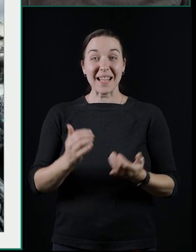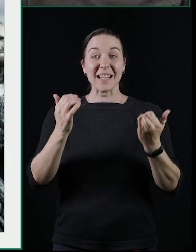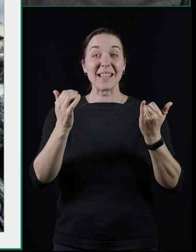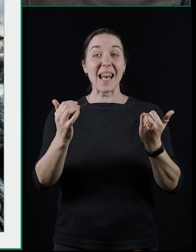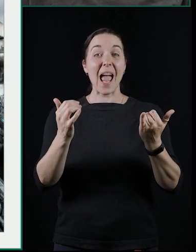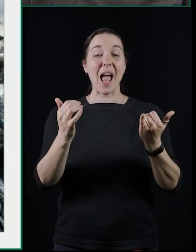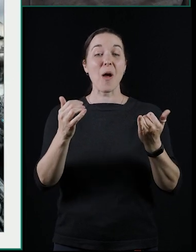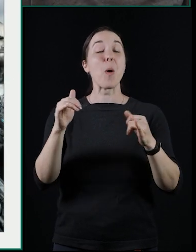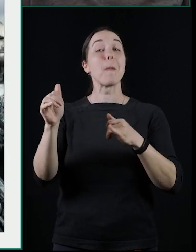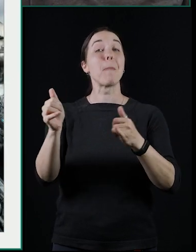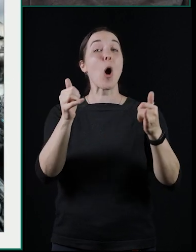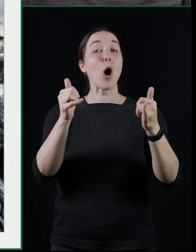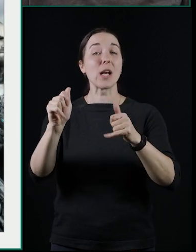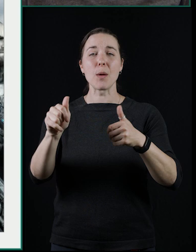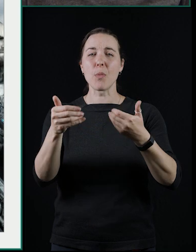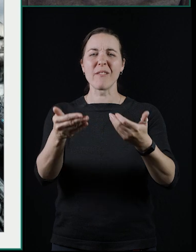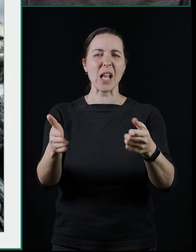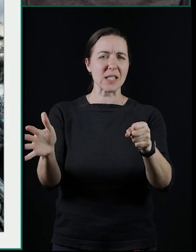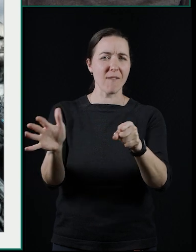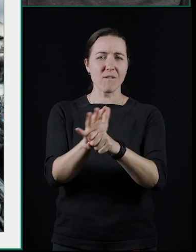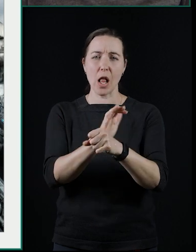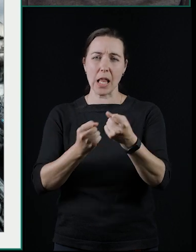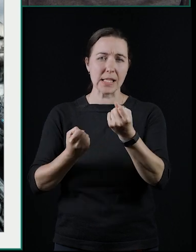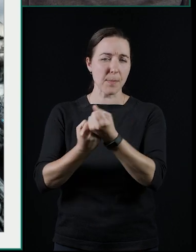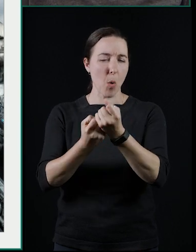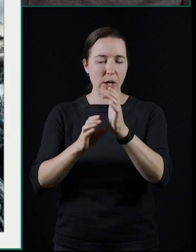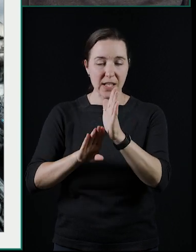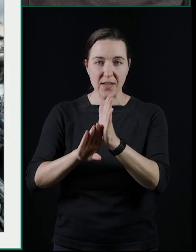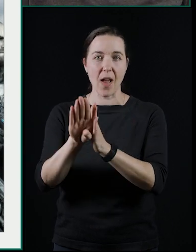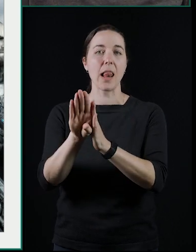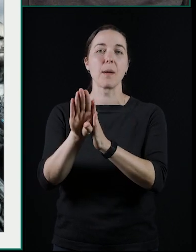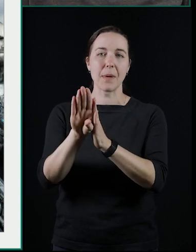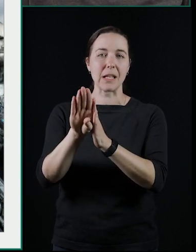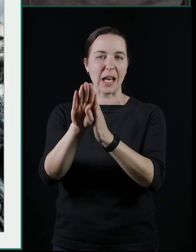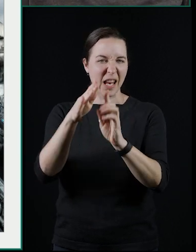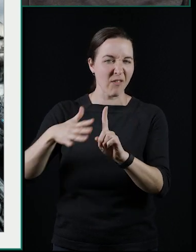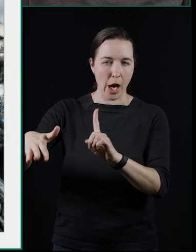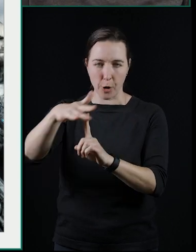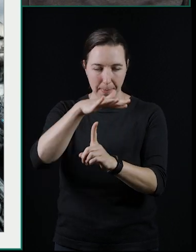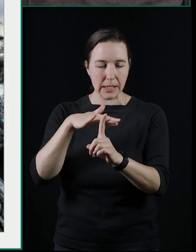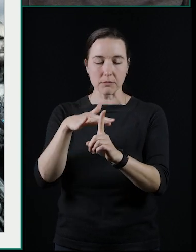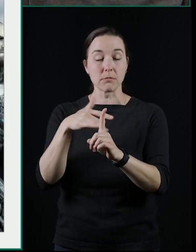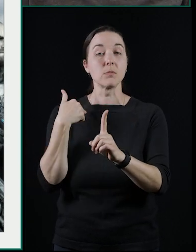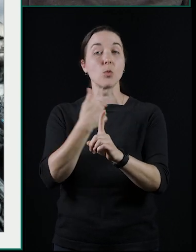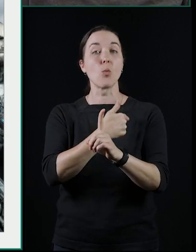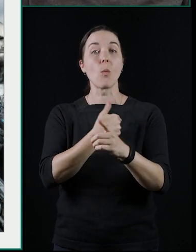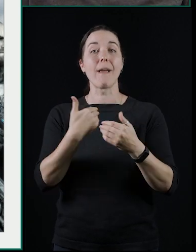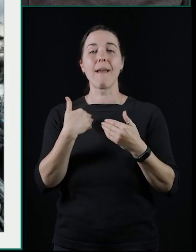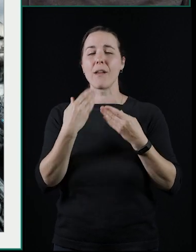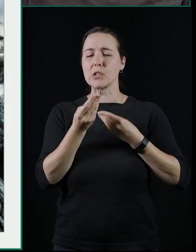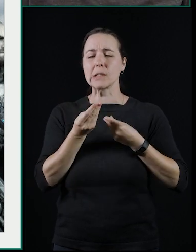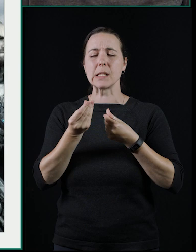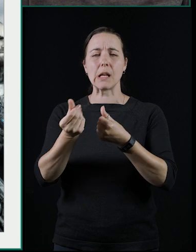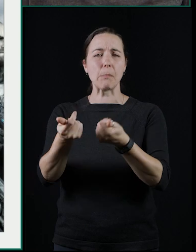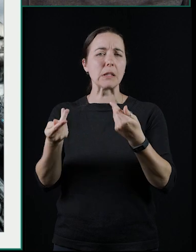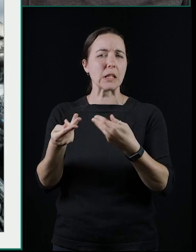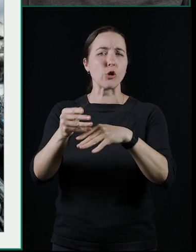Now, Party provides a fully supported development environment. We have seamless integration